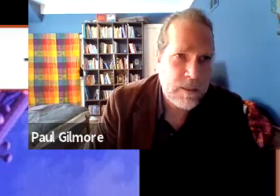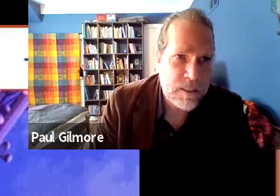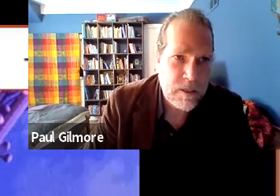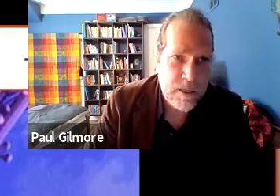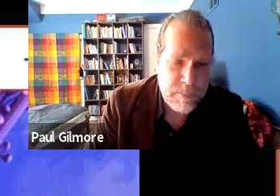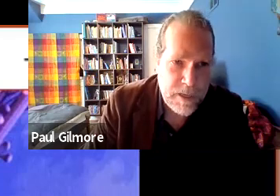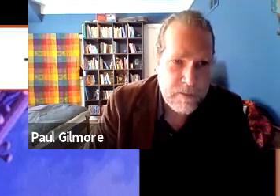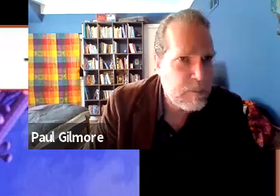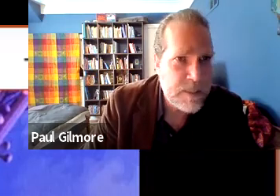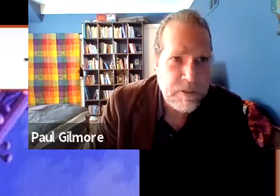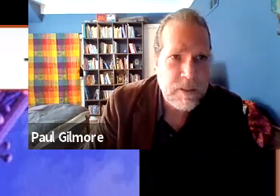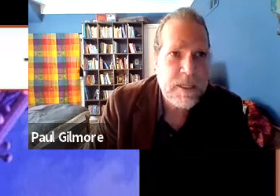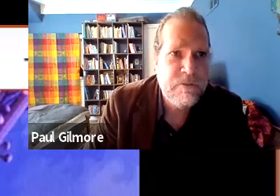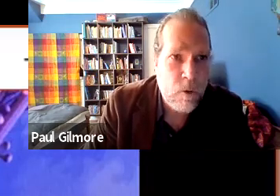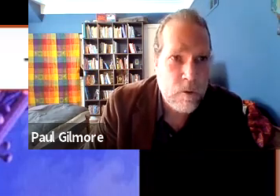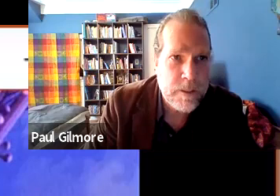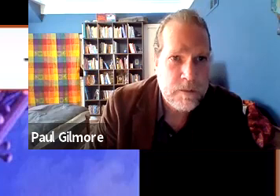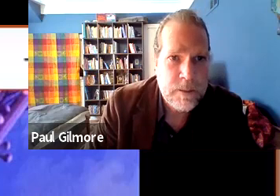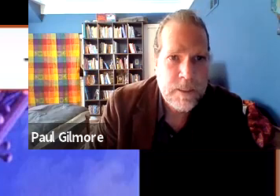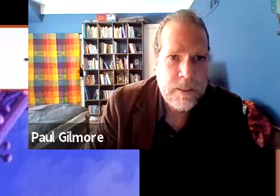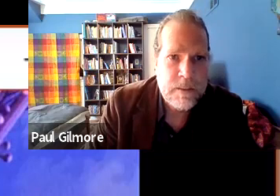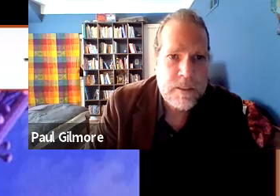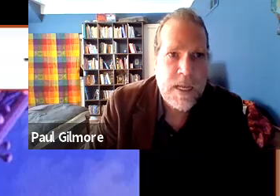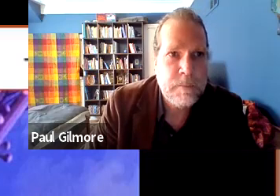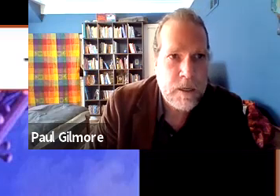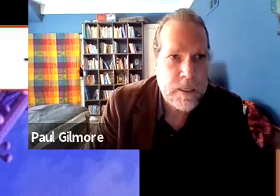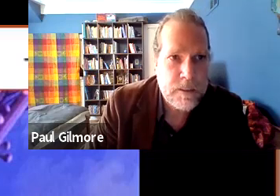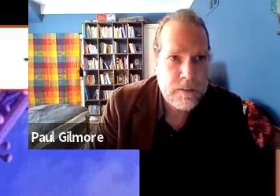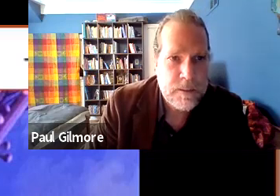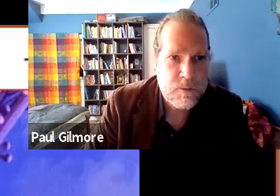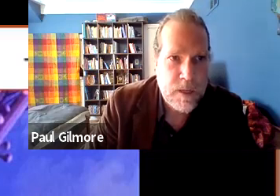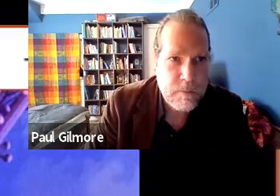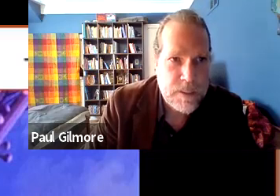necessarily as a bad thing, but definitely as foreign. This is not American is what I would